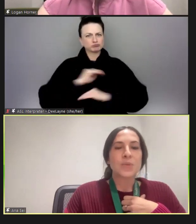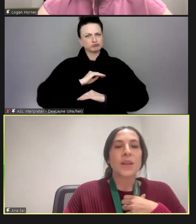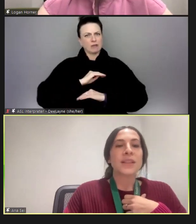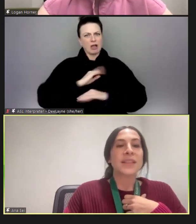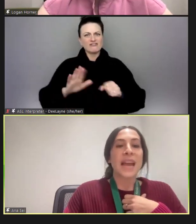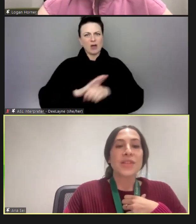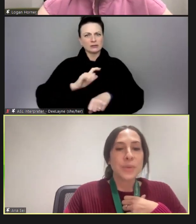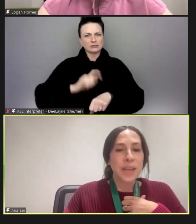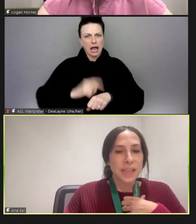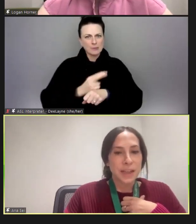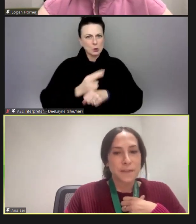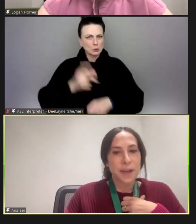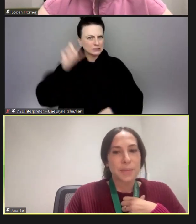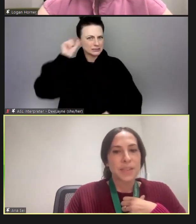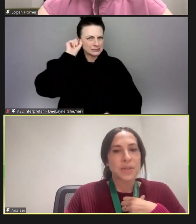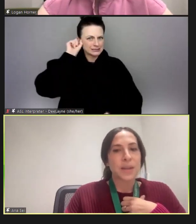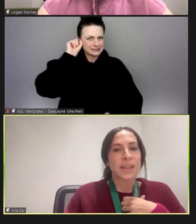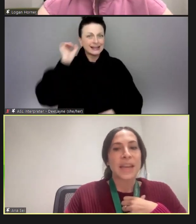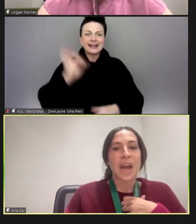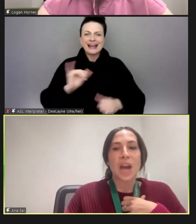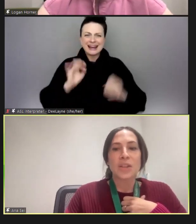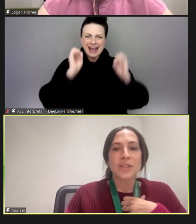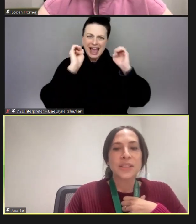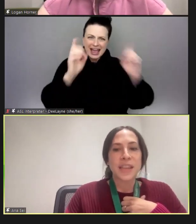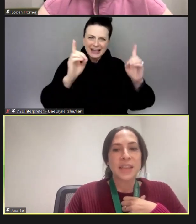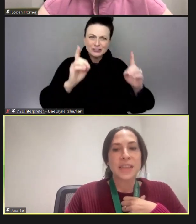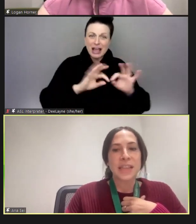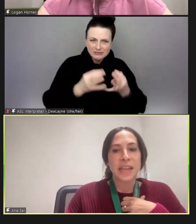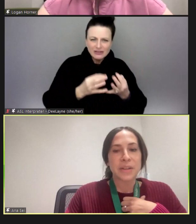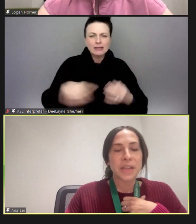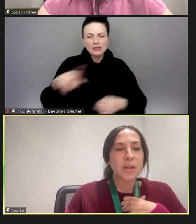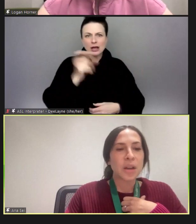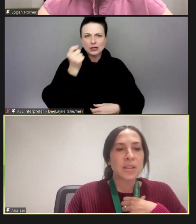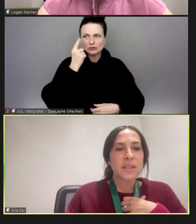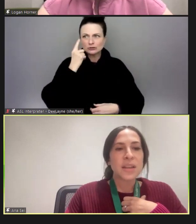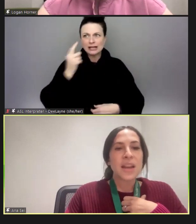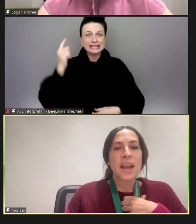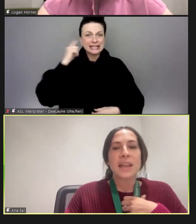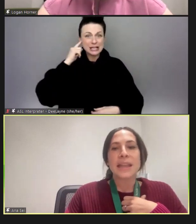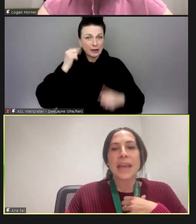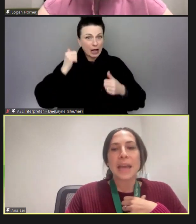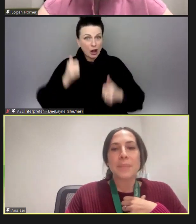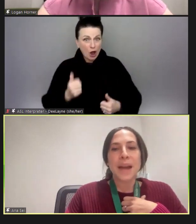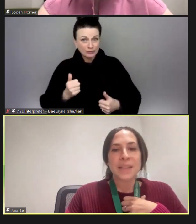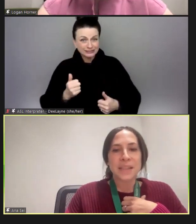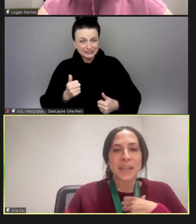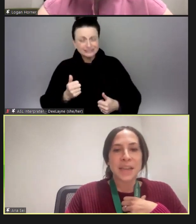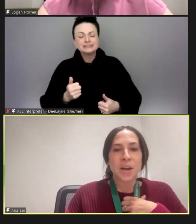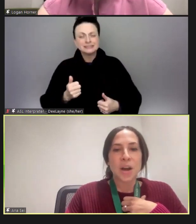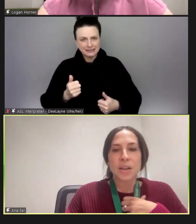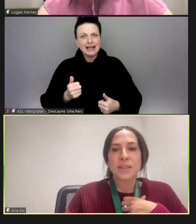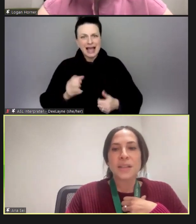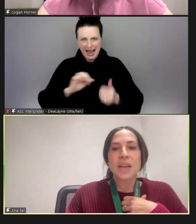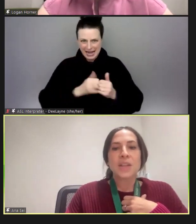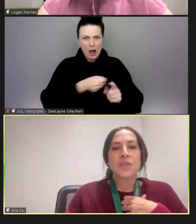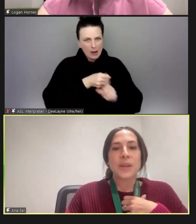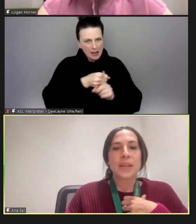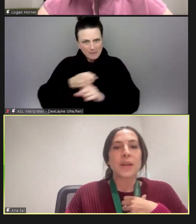well as educating families so that they understand the hearing loss and the